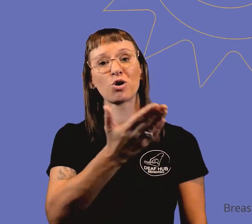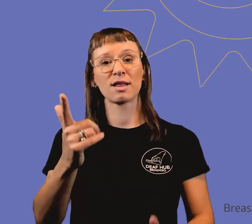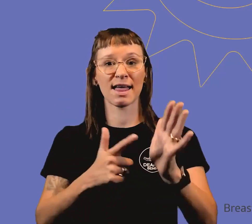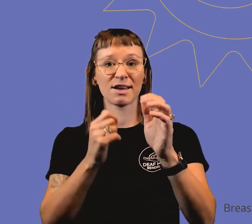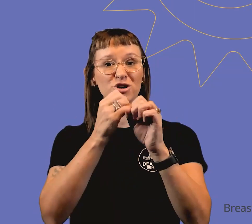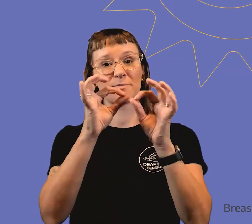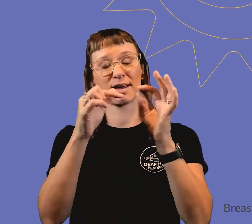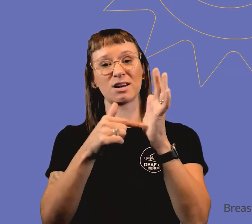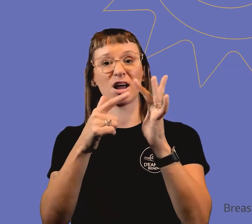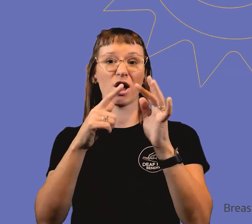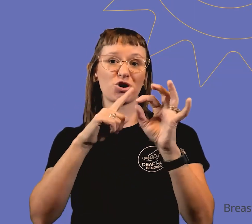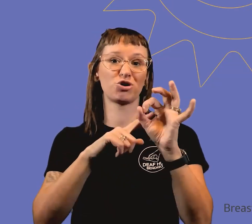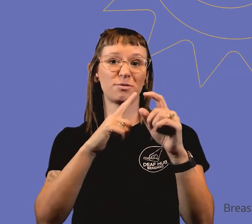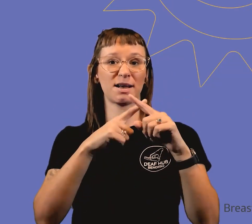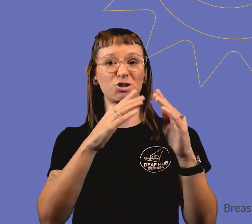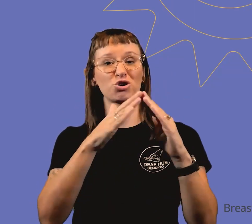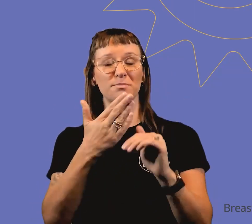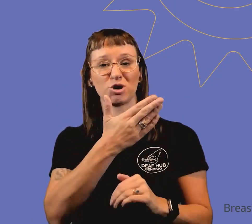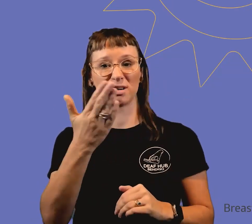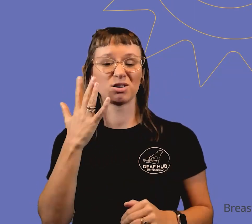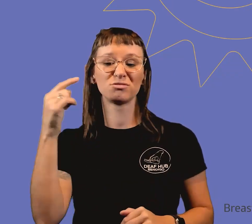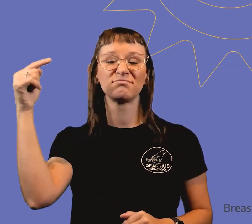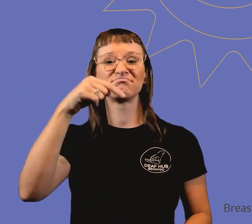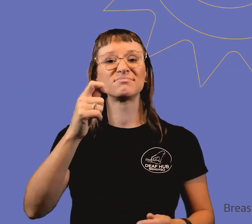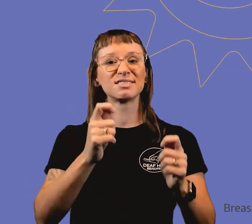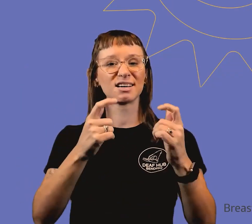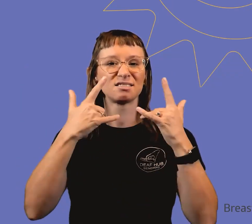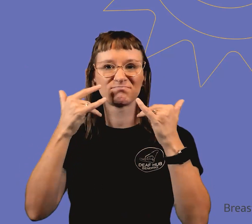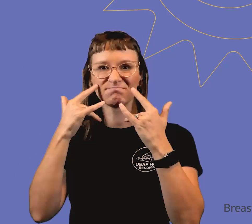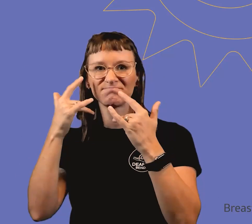With the LGBTIQ+ community and screening, we are committed to